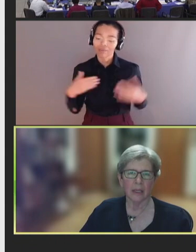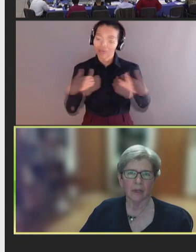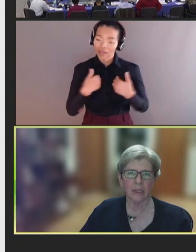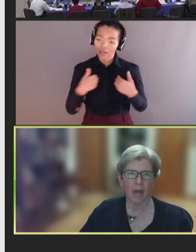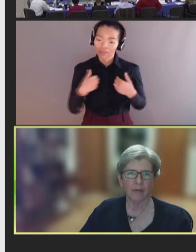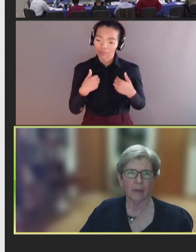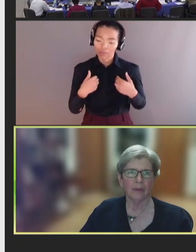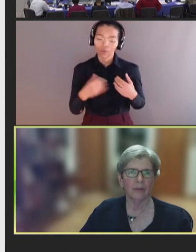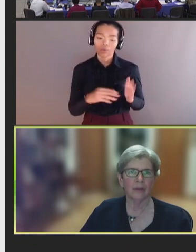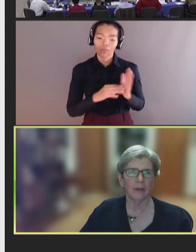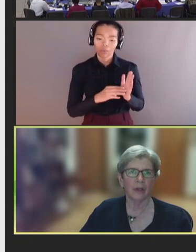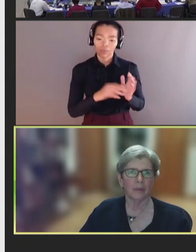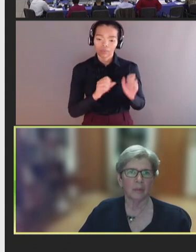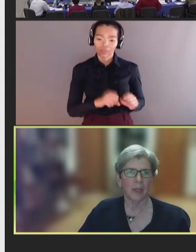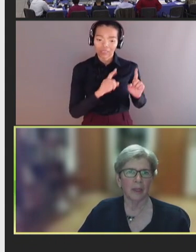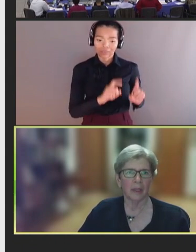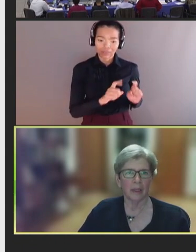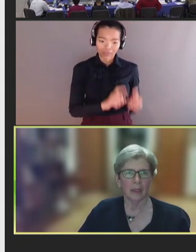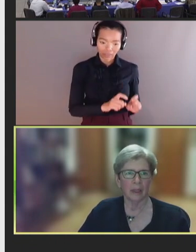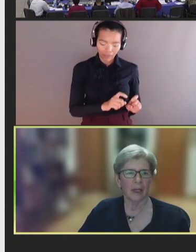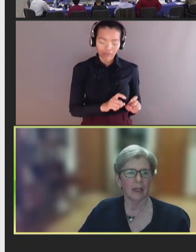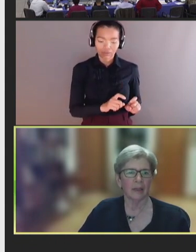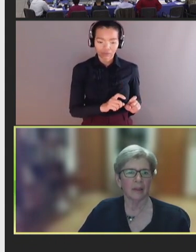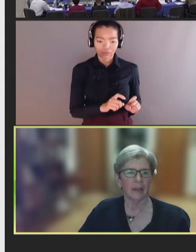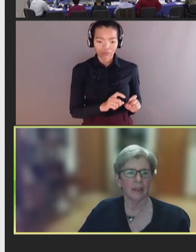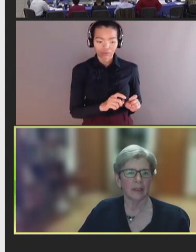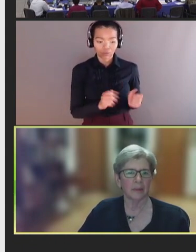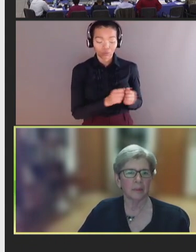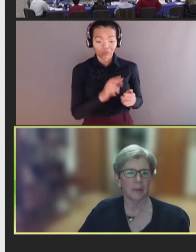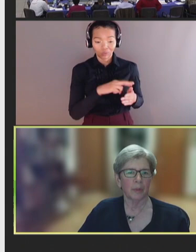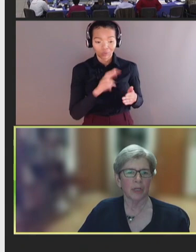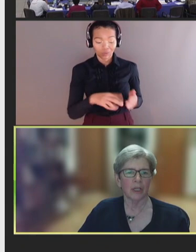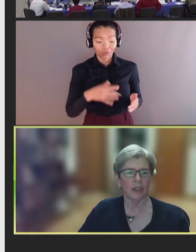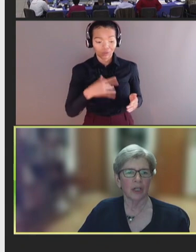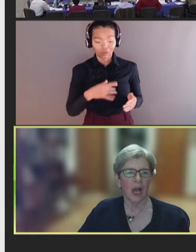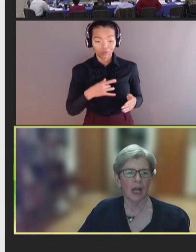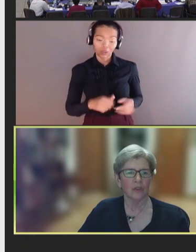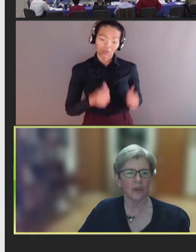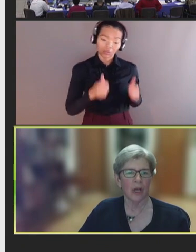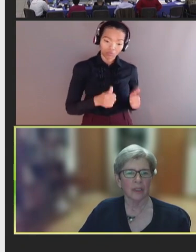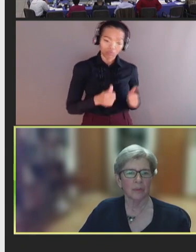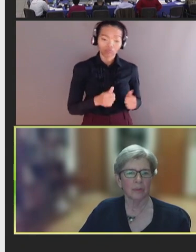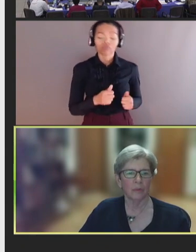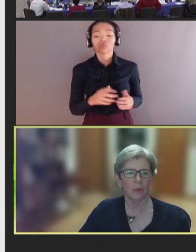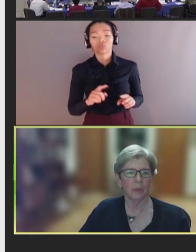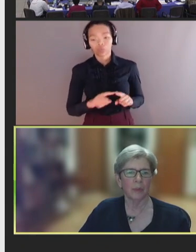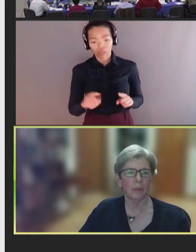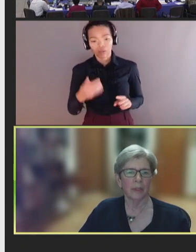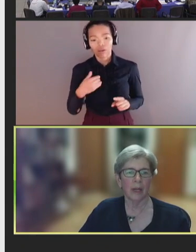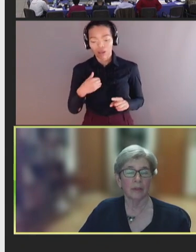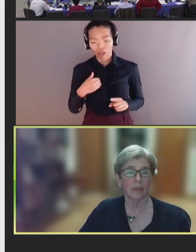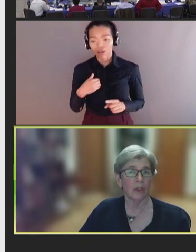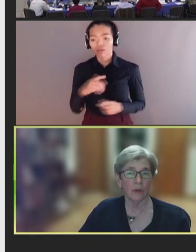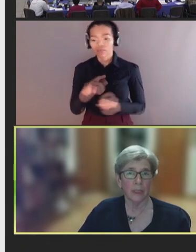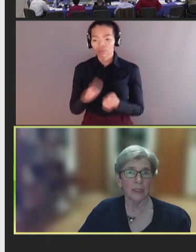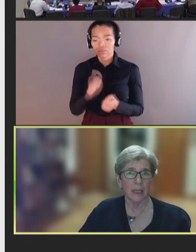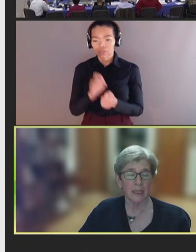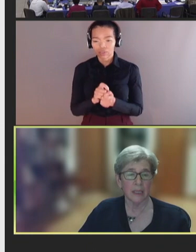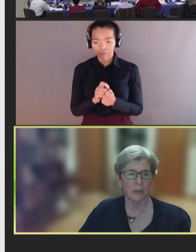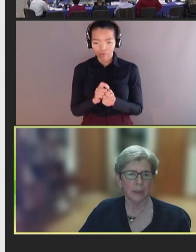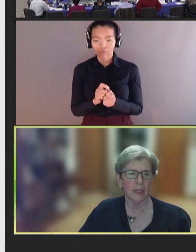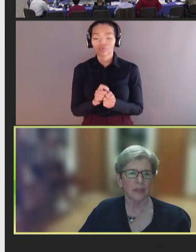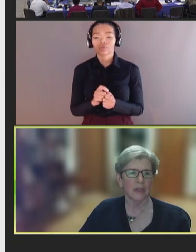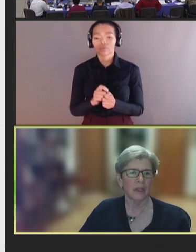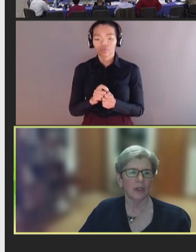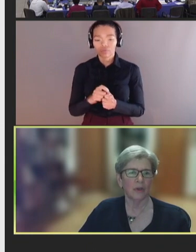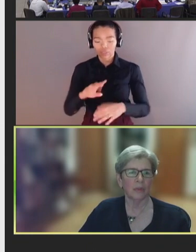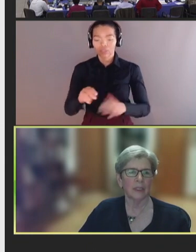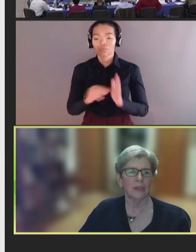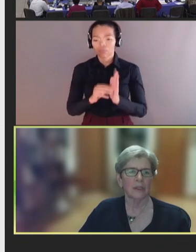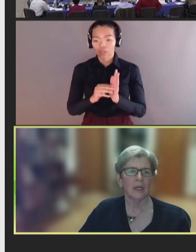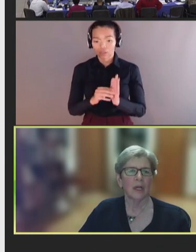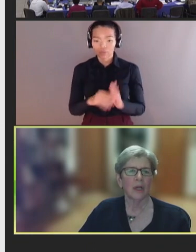us confidence that a particular construct will be protective in humans until we test it in humans.